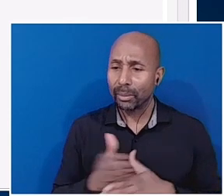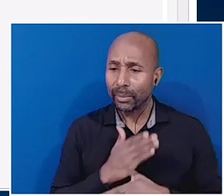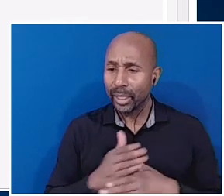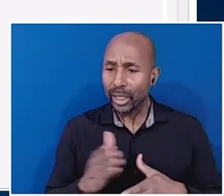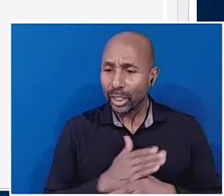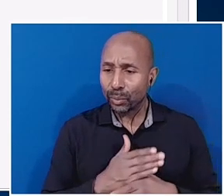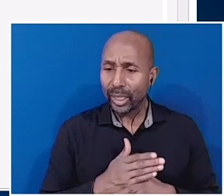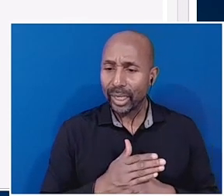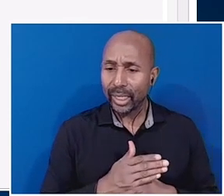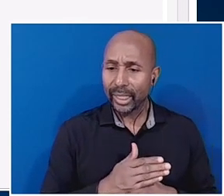third-party entities.